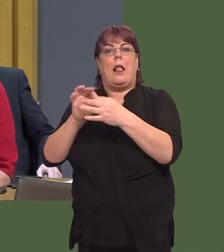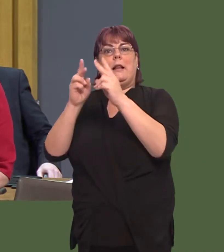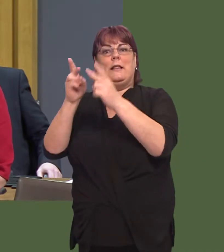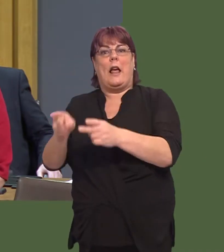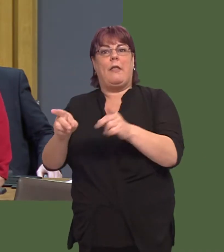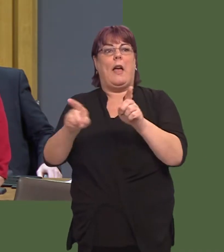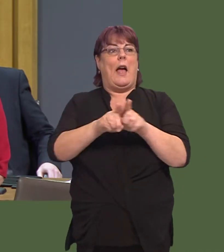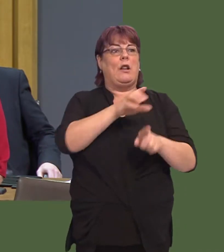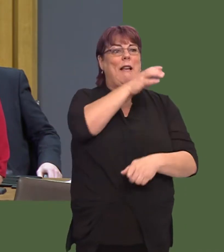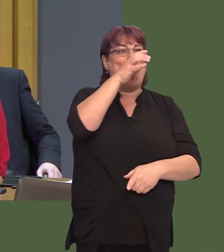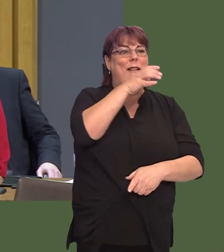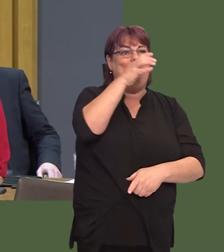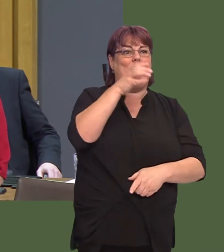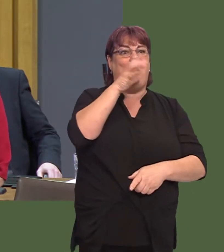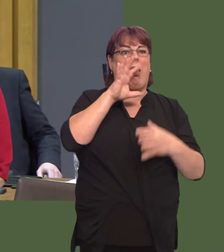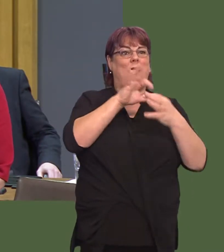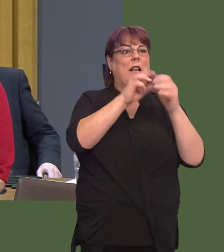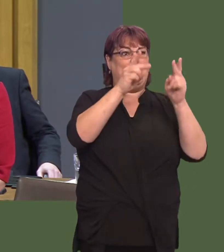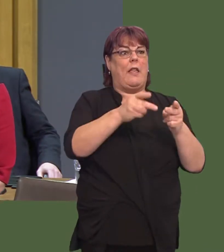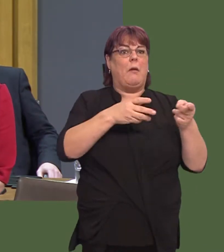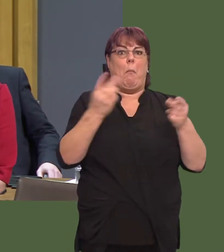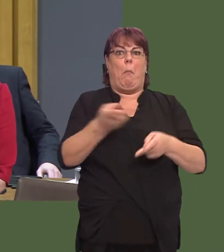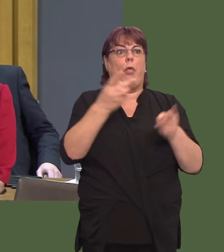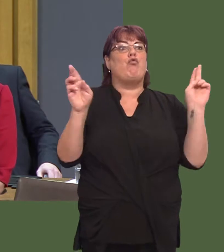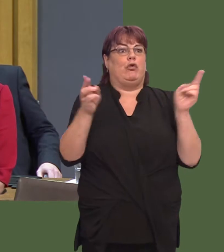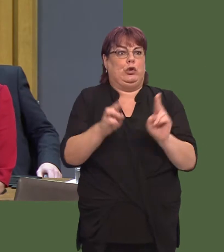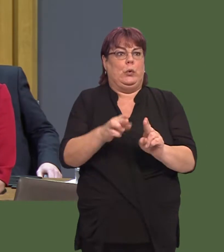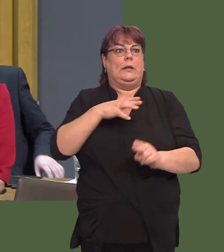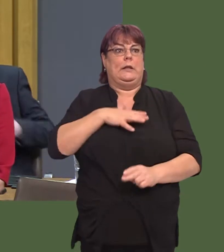Now, drug-related deaths have reached a record high in Wales and England.